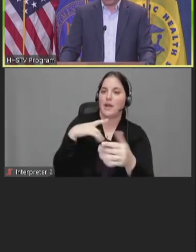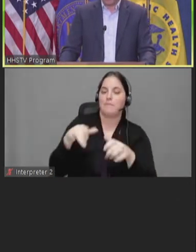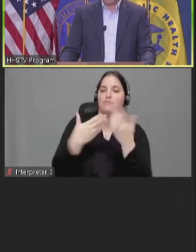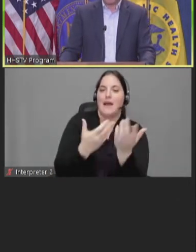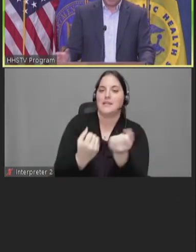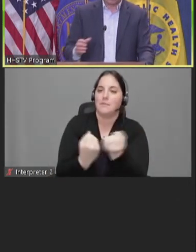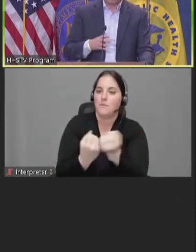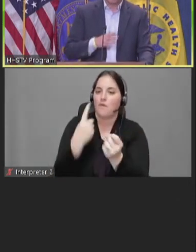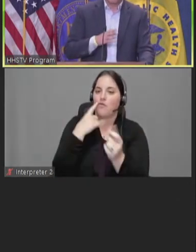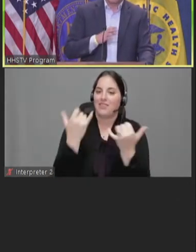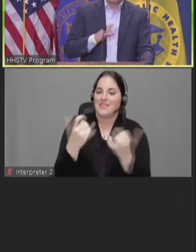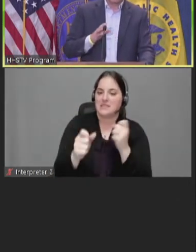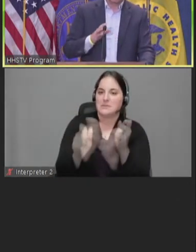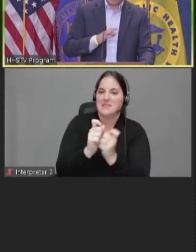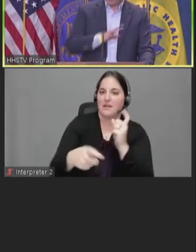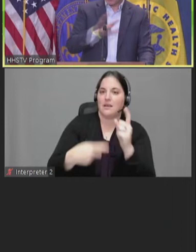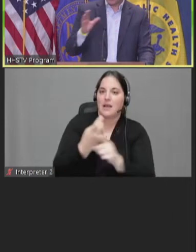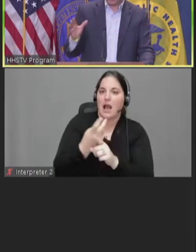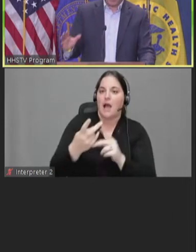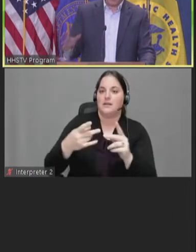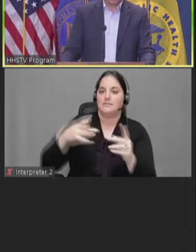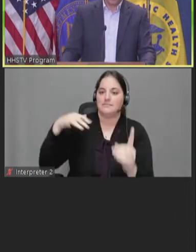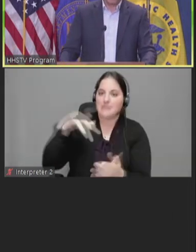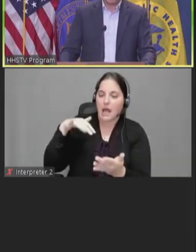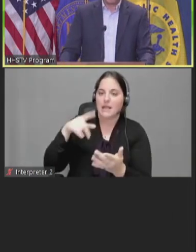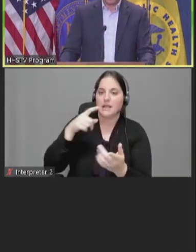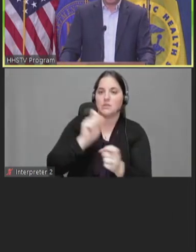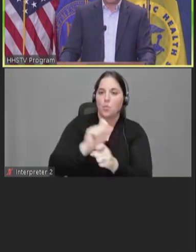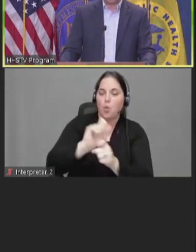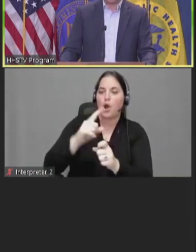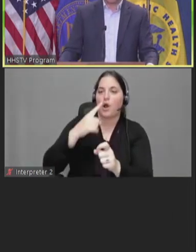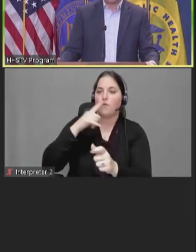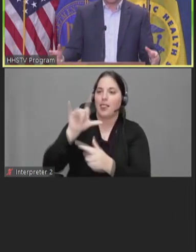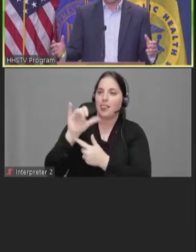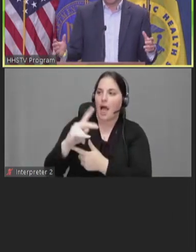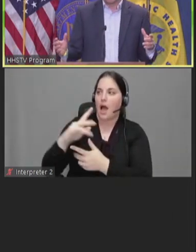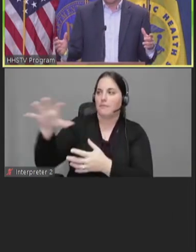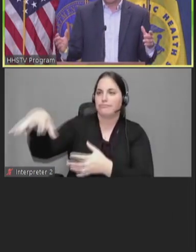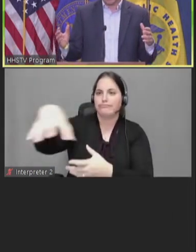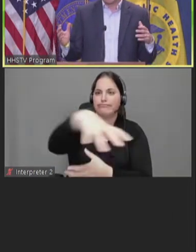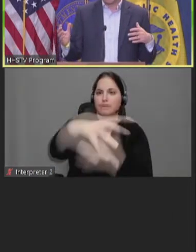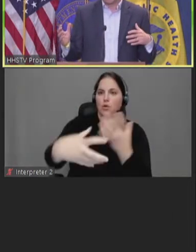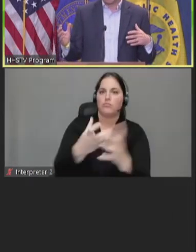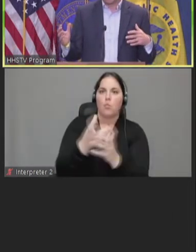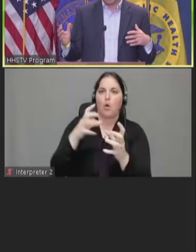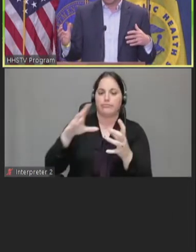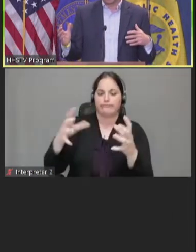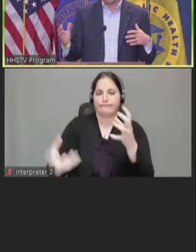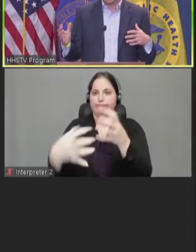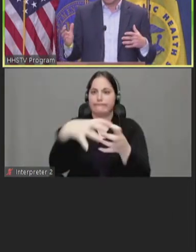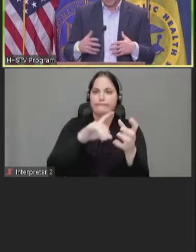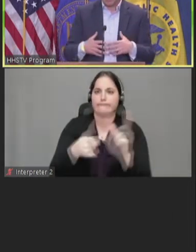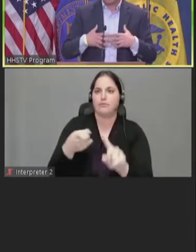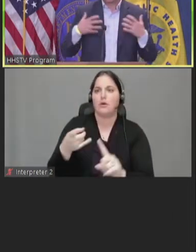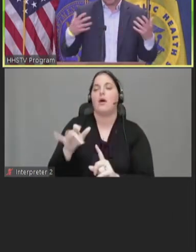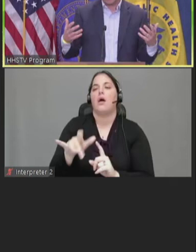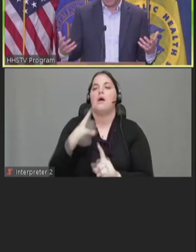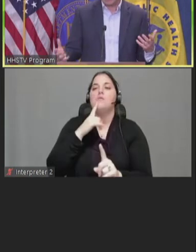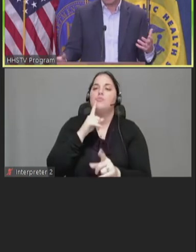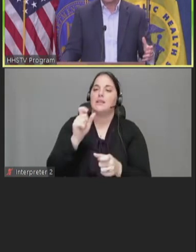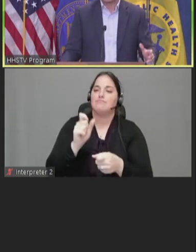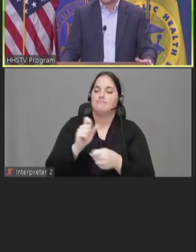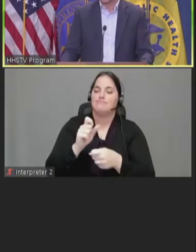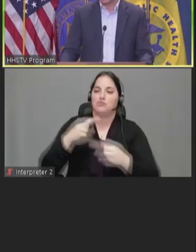work and the handful of labs around the world that are trying to enable greater access to adjuvants,